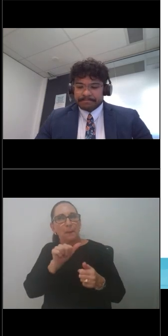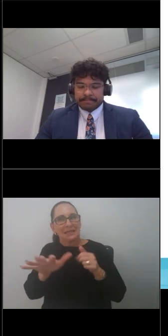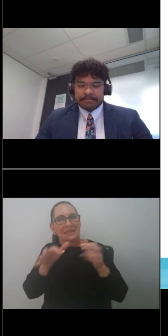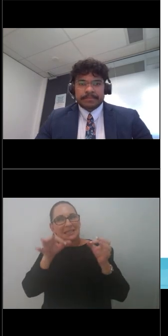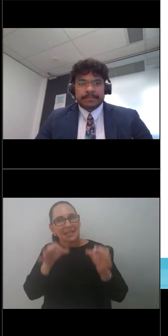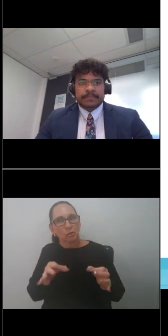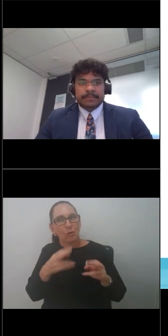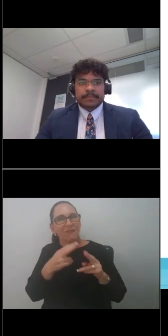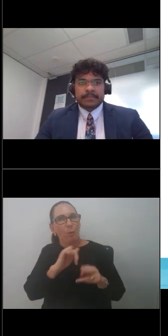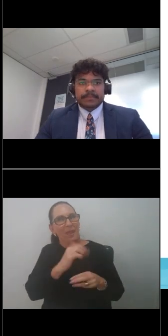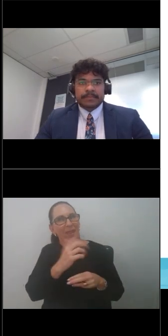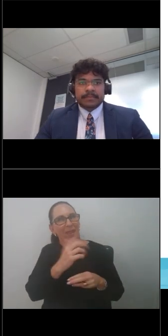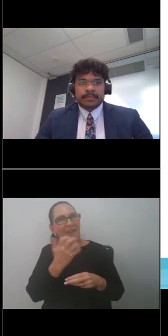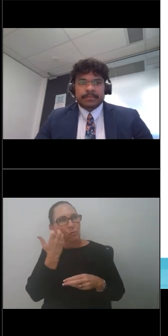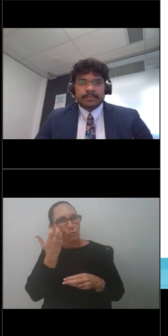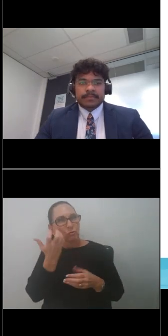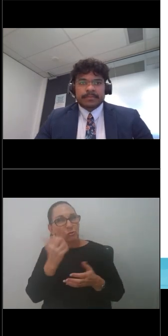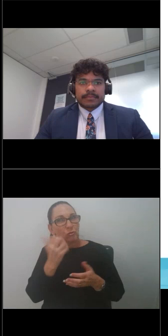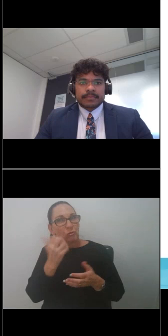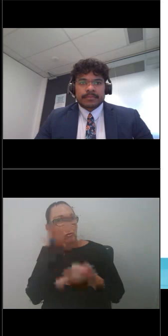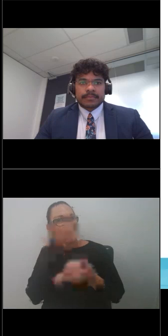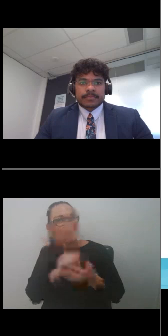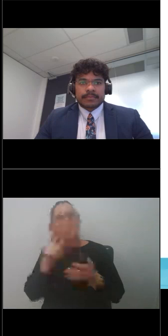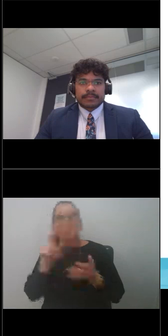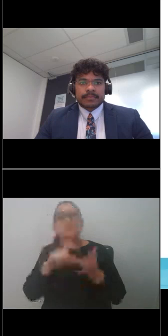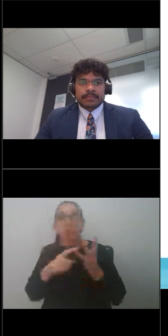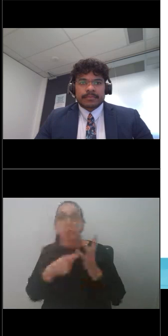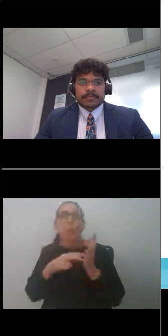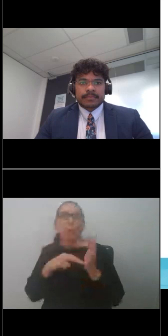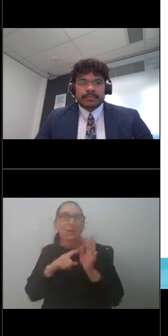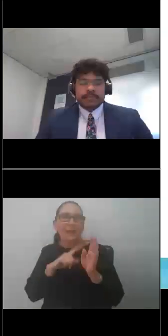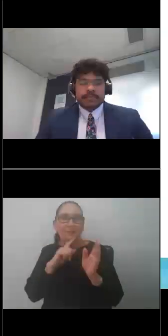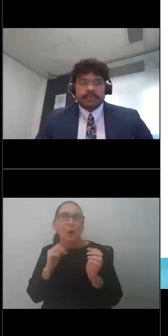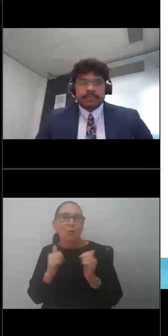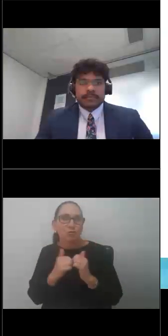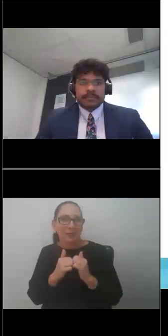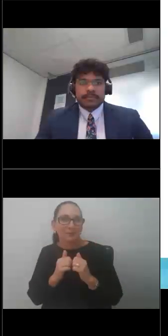Courtney yeah absolutely yeah so we brought up the best practice guidelines is there another